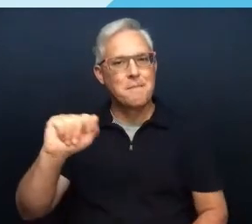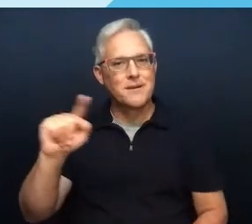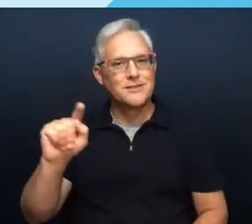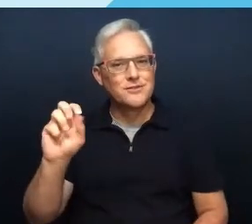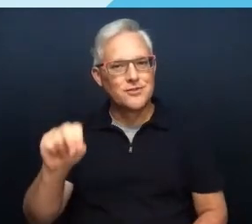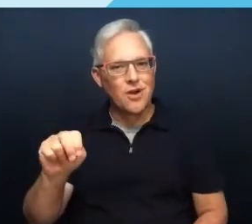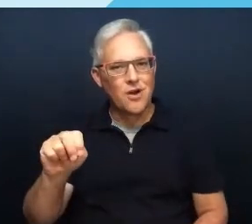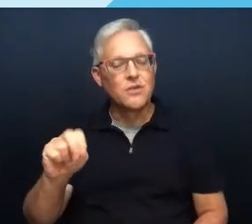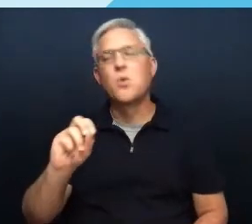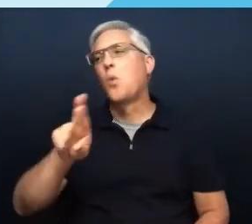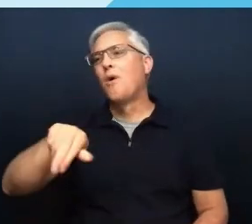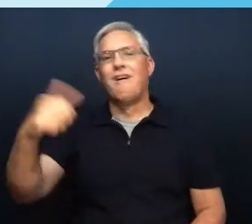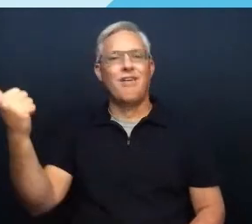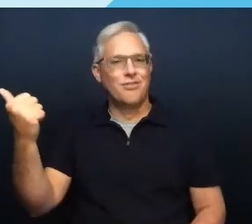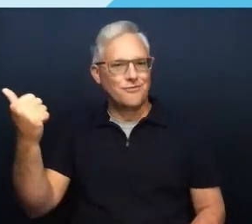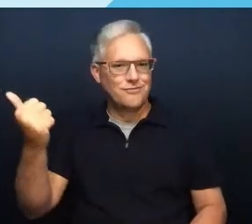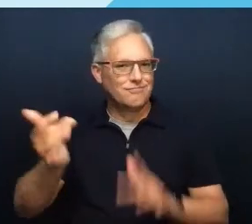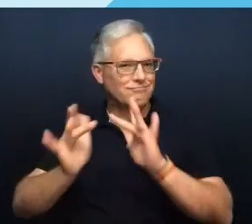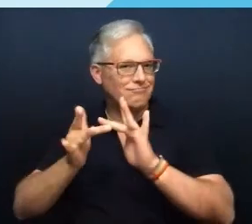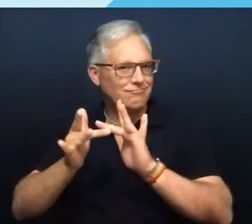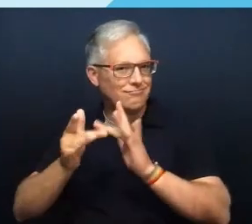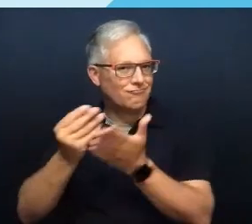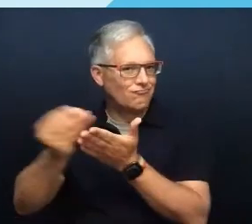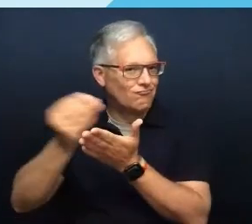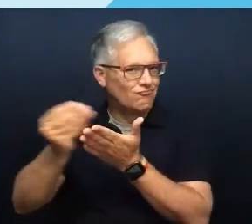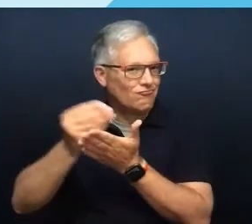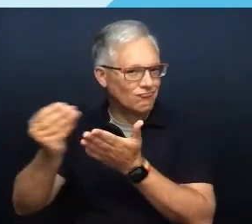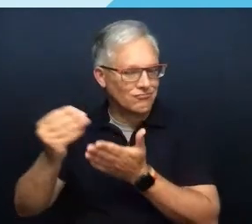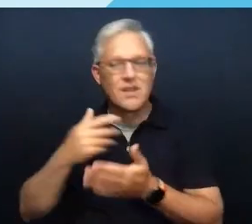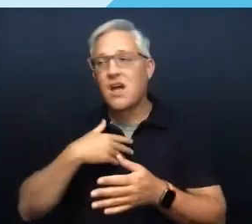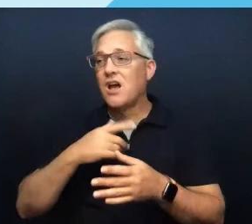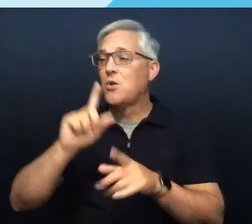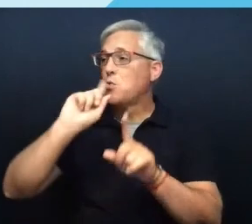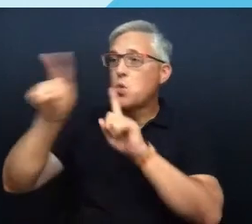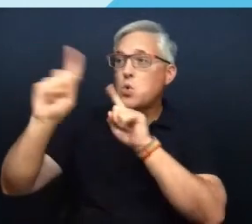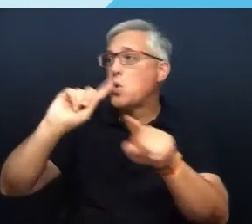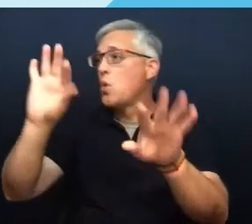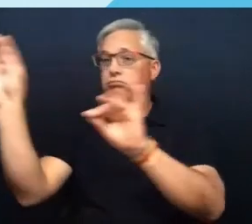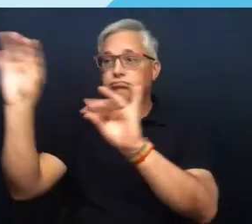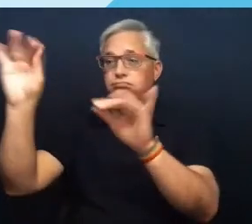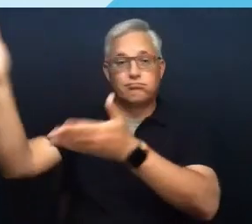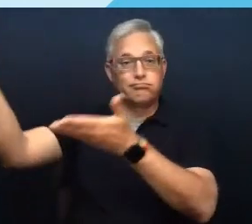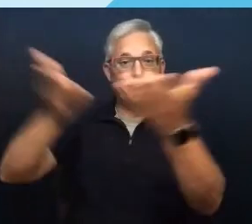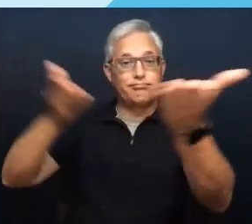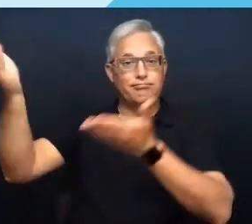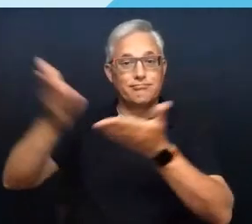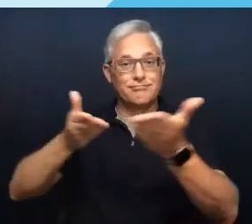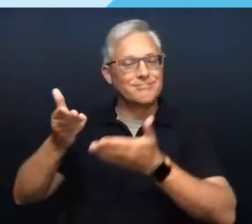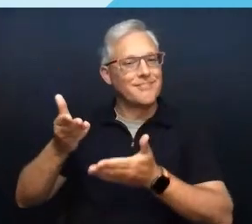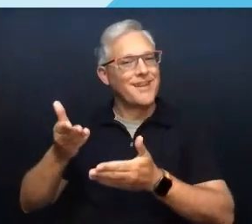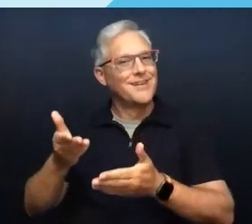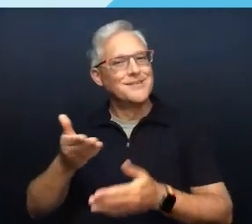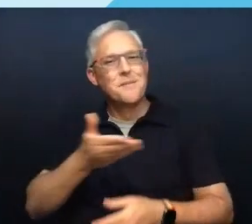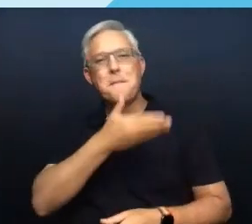purchase things and it makes it a little easier, it makes the surprises better for my wife or my kids and it